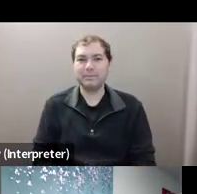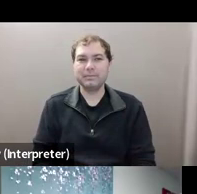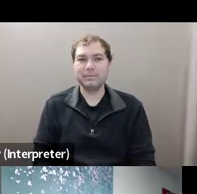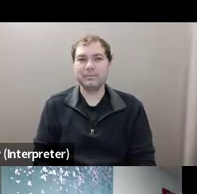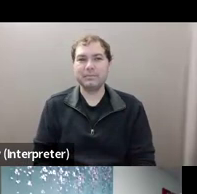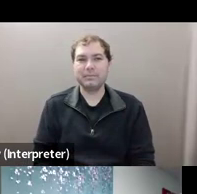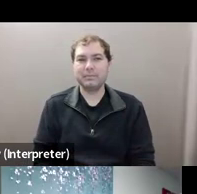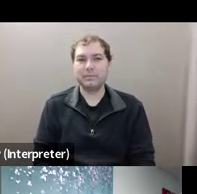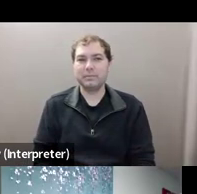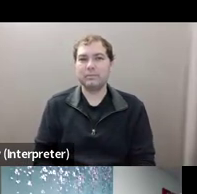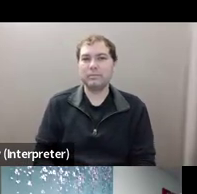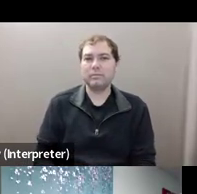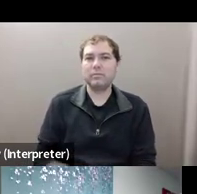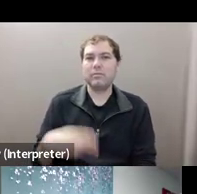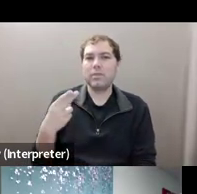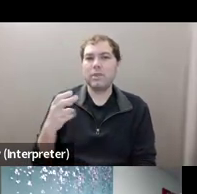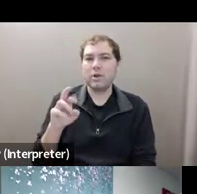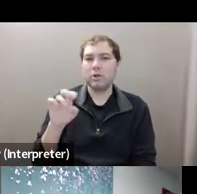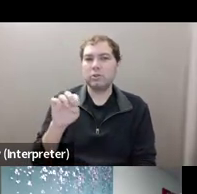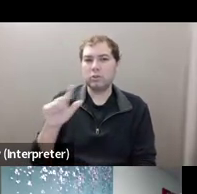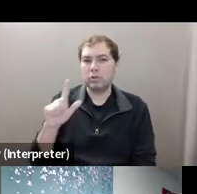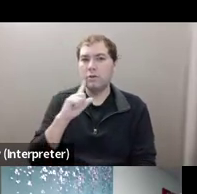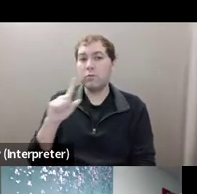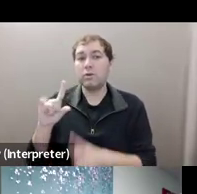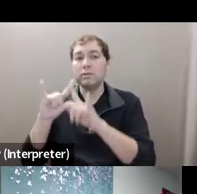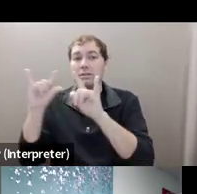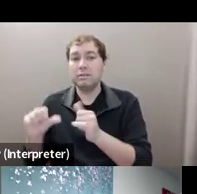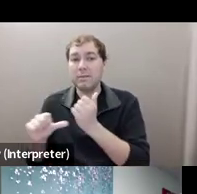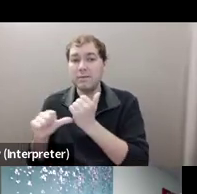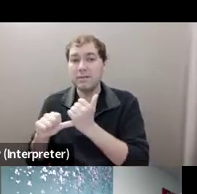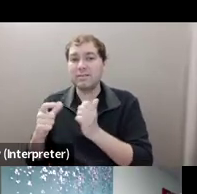Adam w/APRIL: Hershal in the chat says, as for system advocacy, sometimes I get frustrated